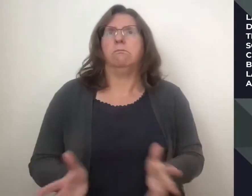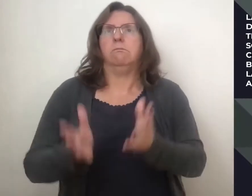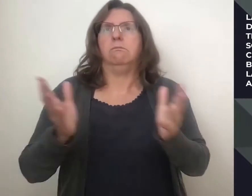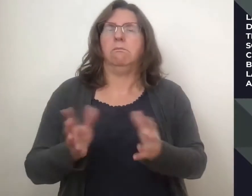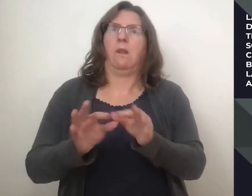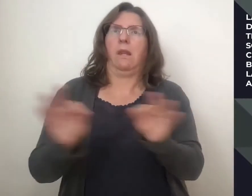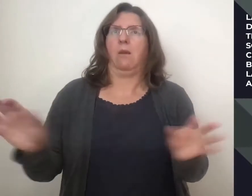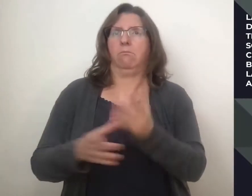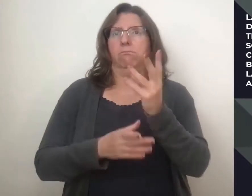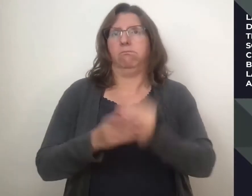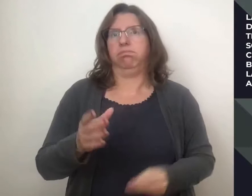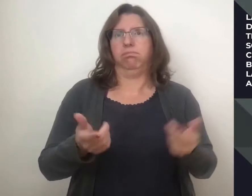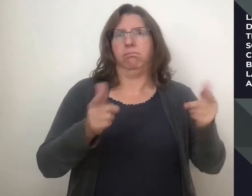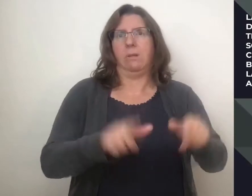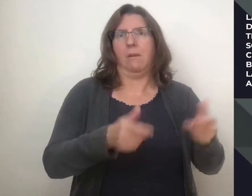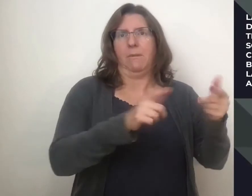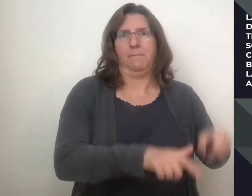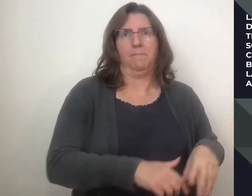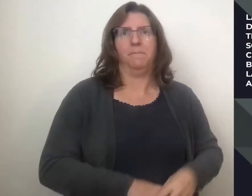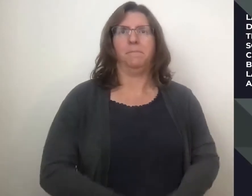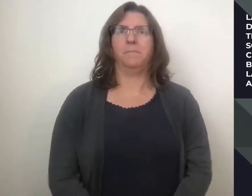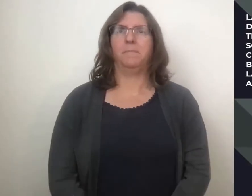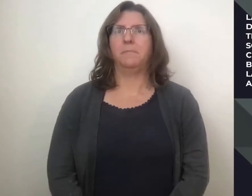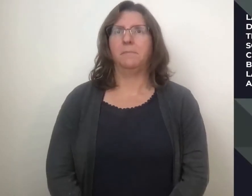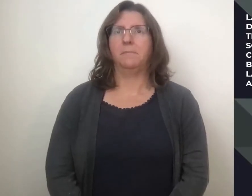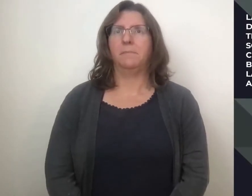There’s your recipe for language deprivation!